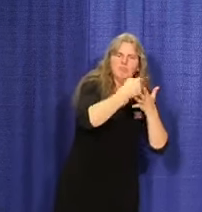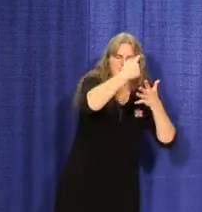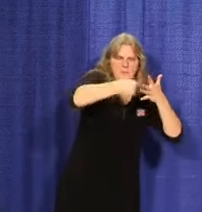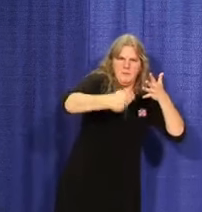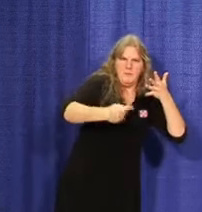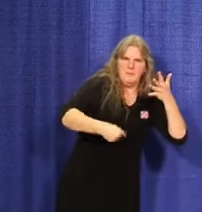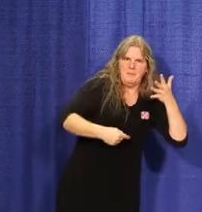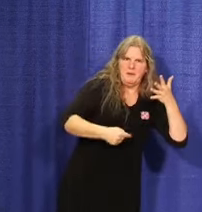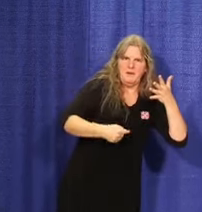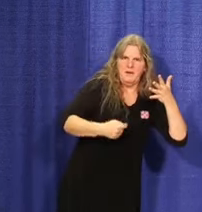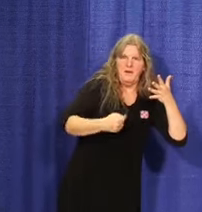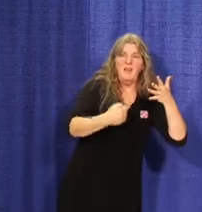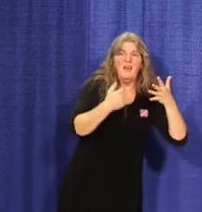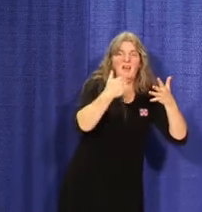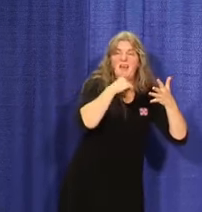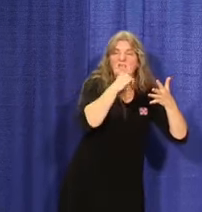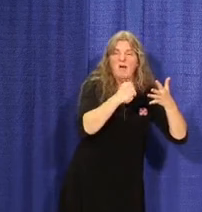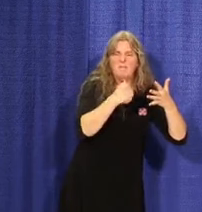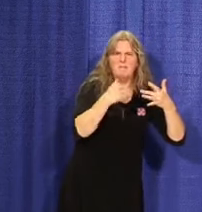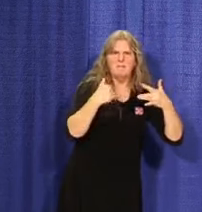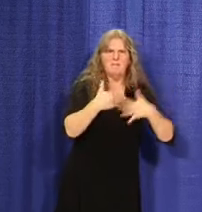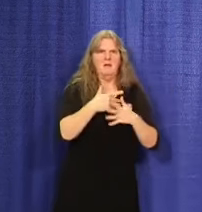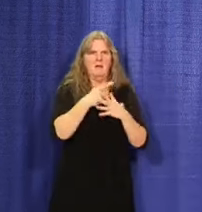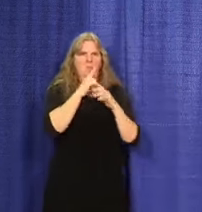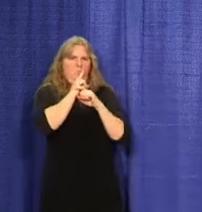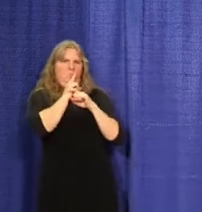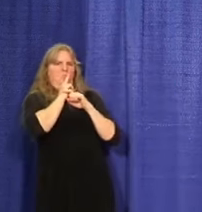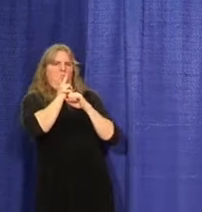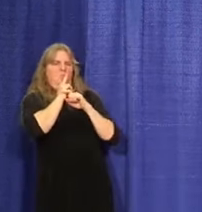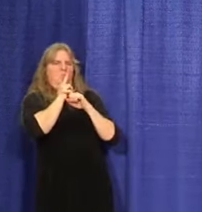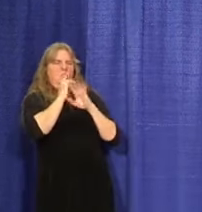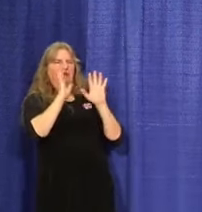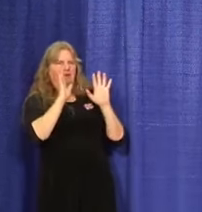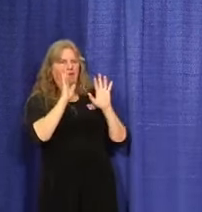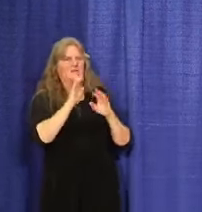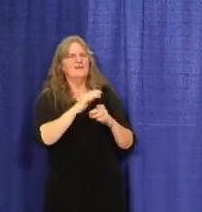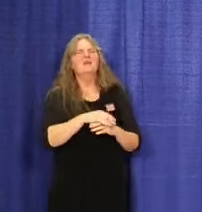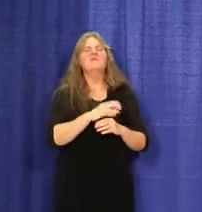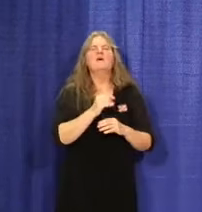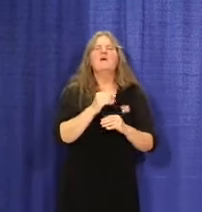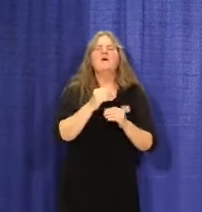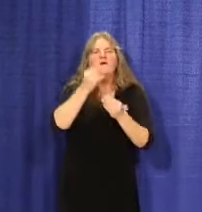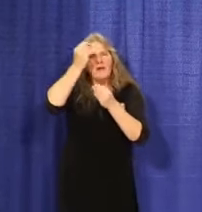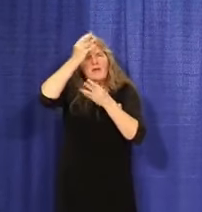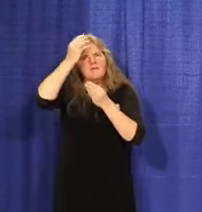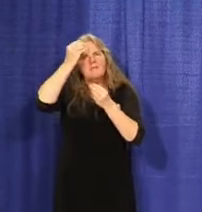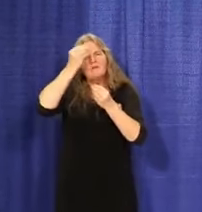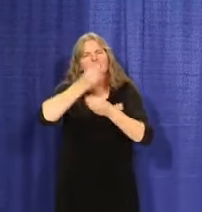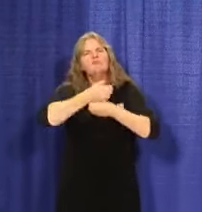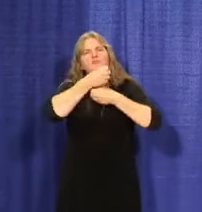from COVID. Please trust only solid sources for information, and there will